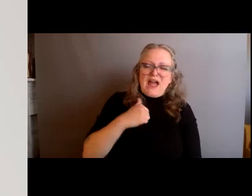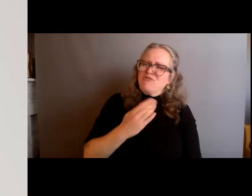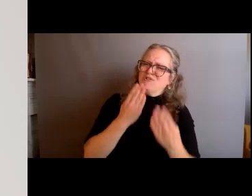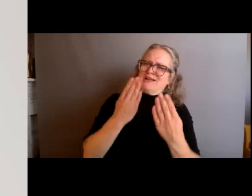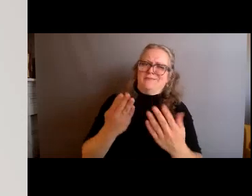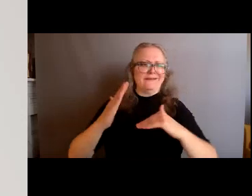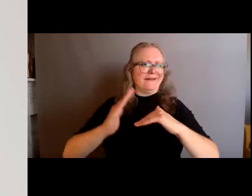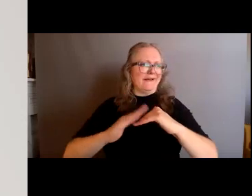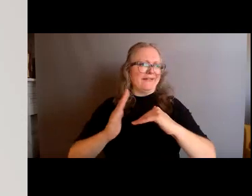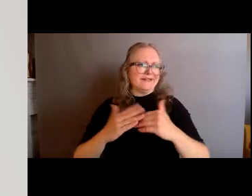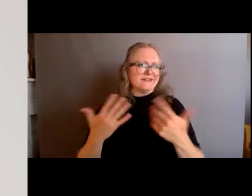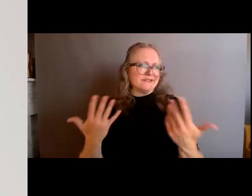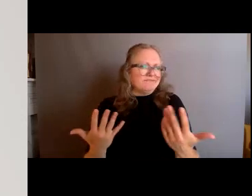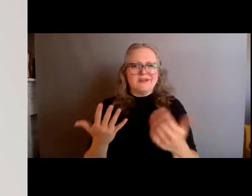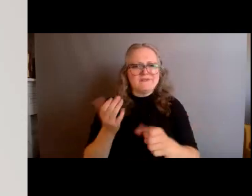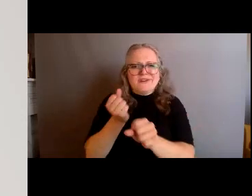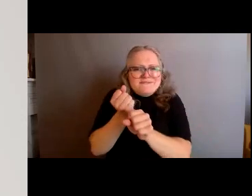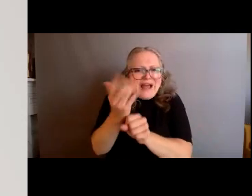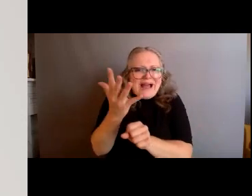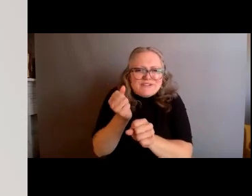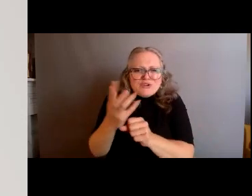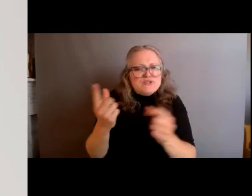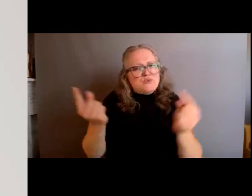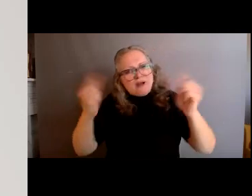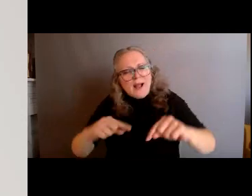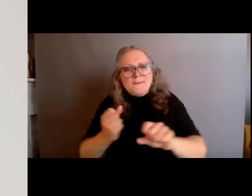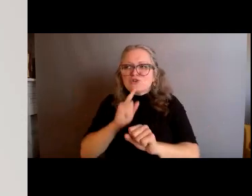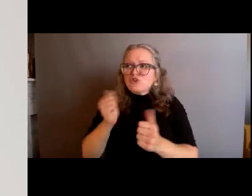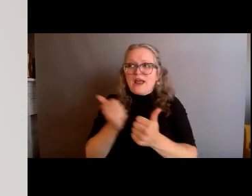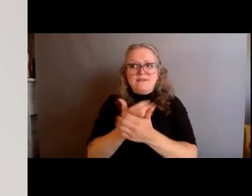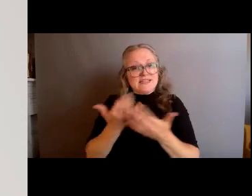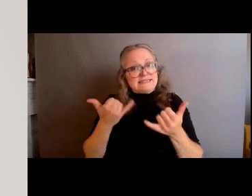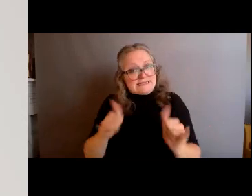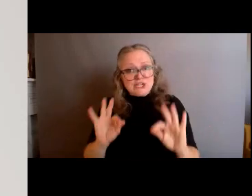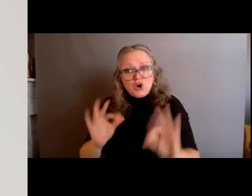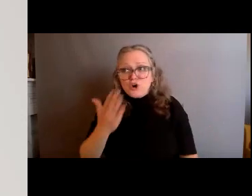would hurt every five years to come in just to make sure everything's OK.